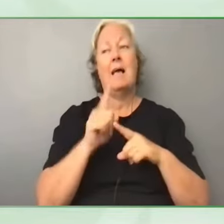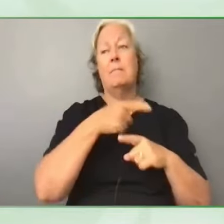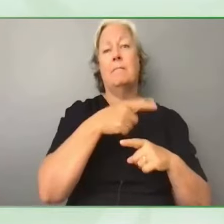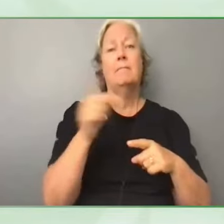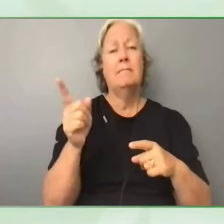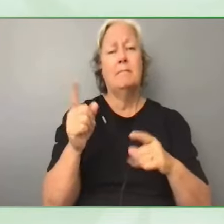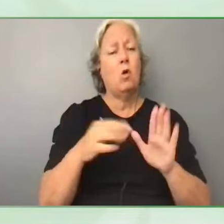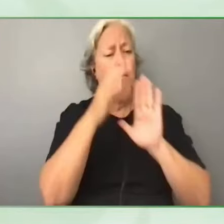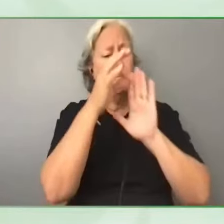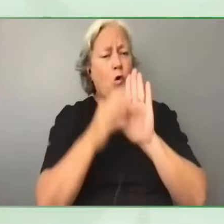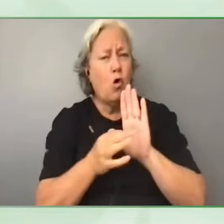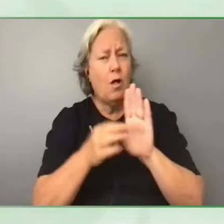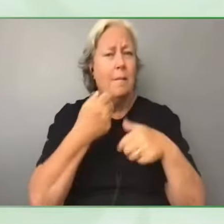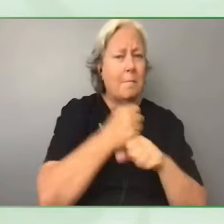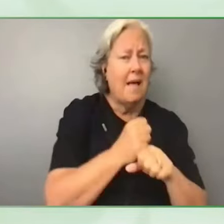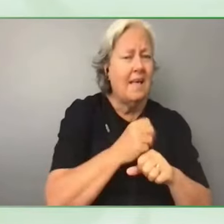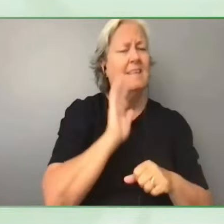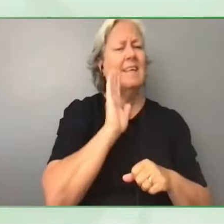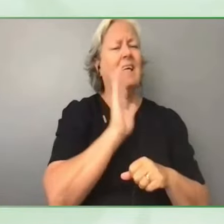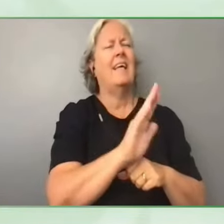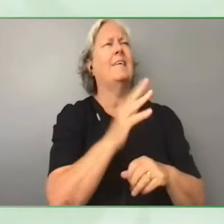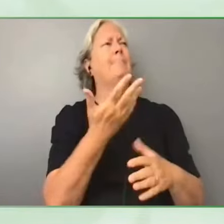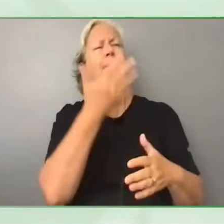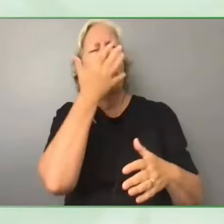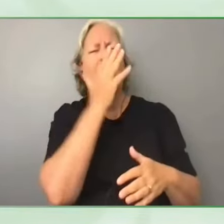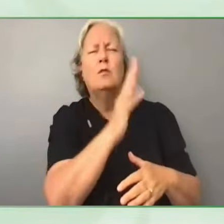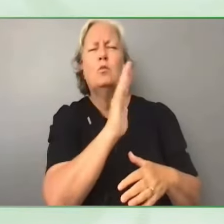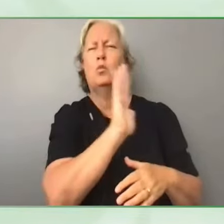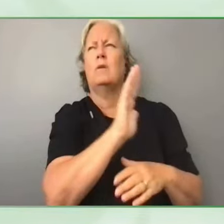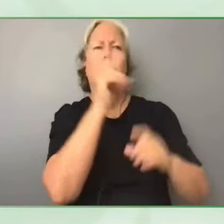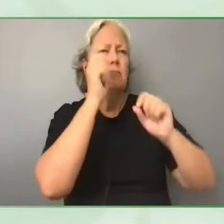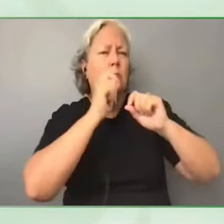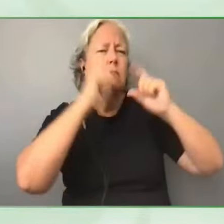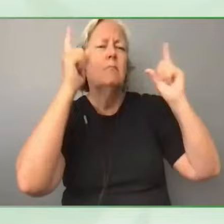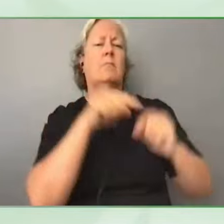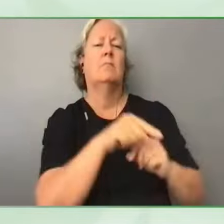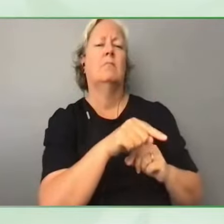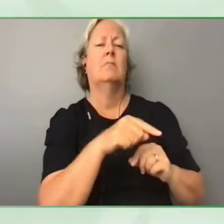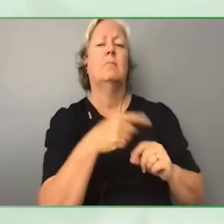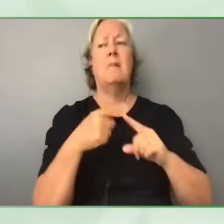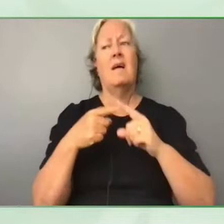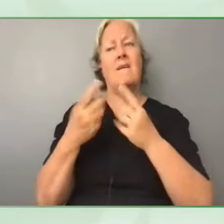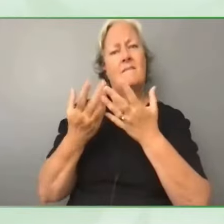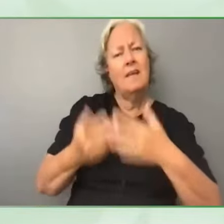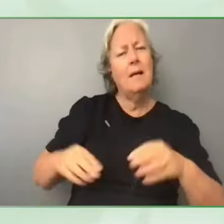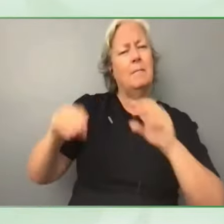Families and communities we are working towards change.